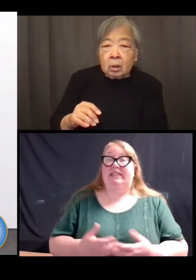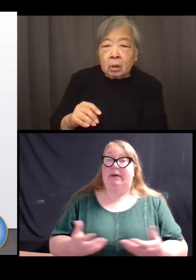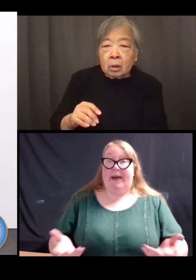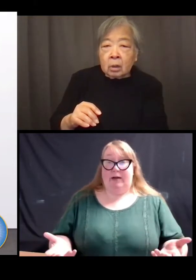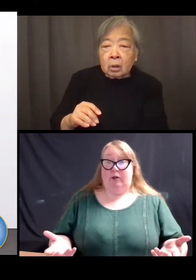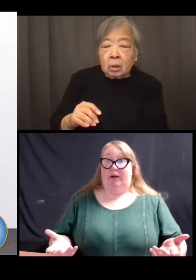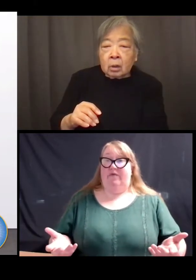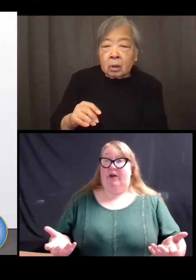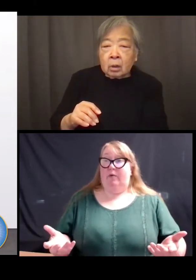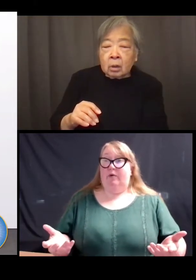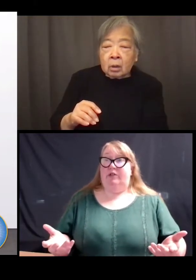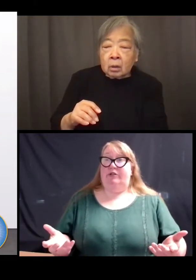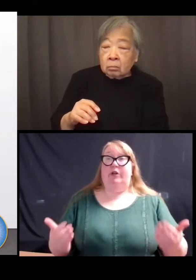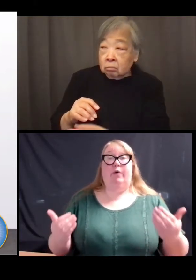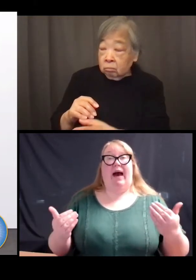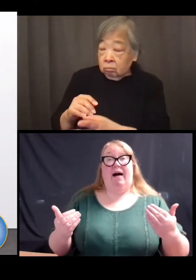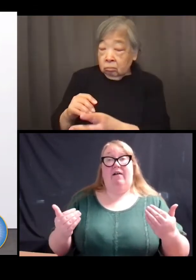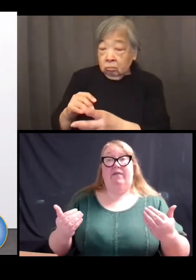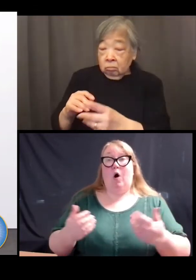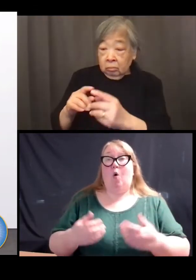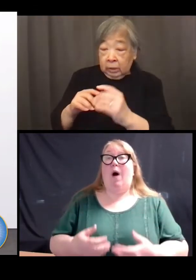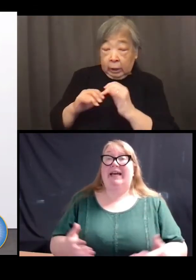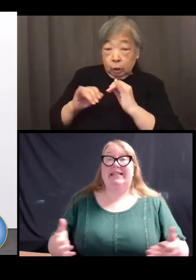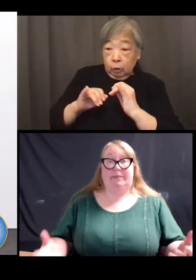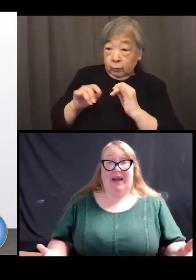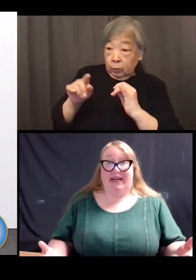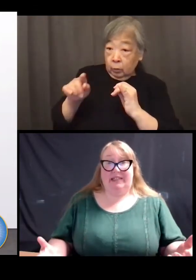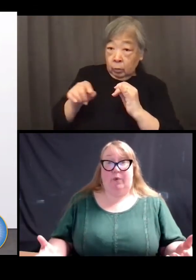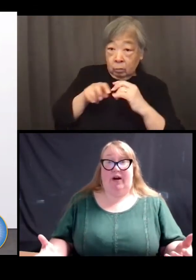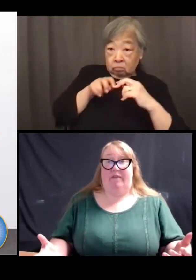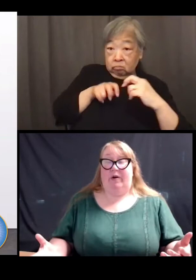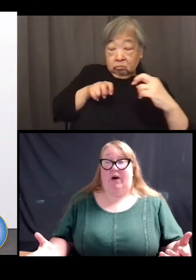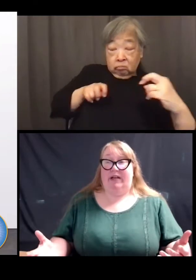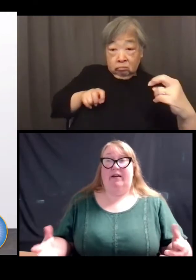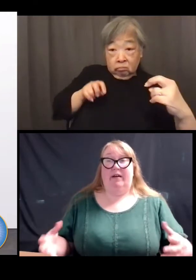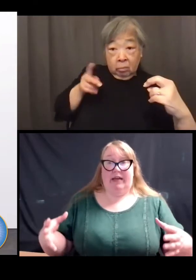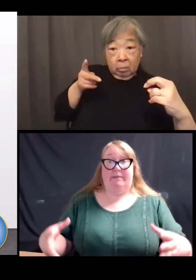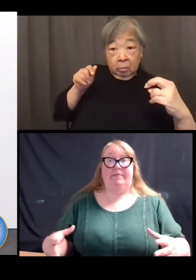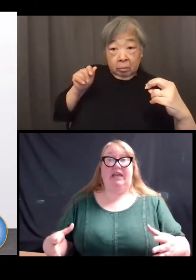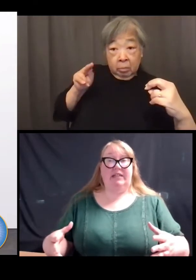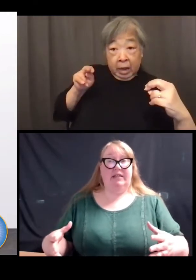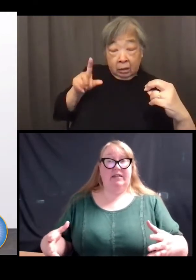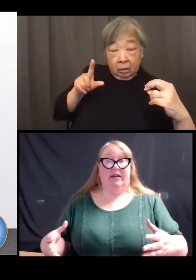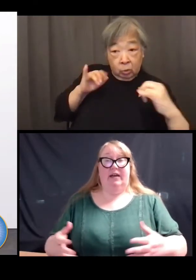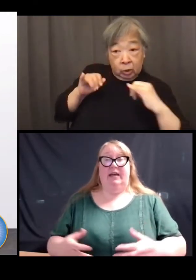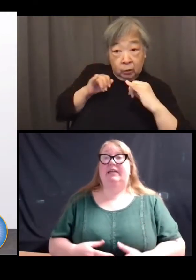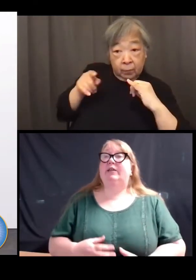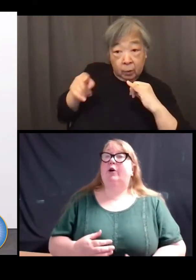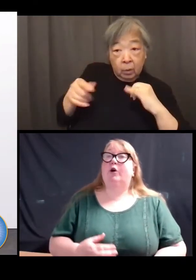Is it a panel interview? Do you have a quiet space where everyone can meet? Is there good